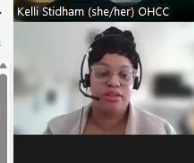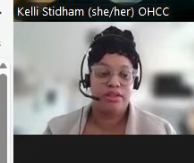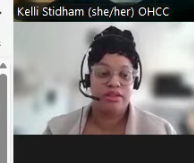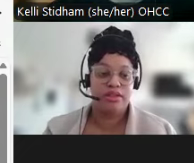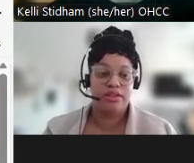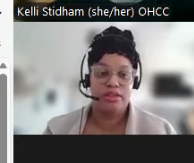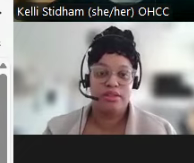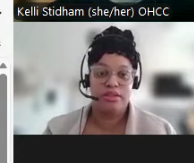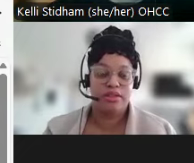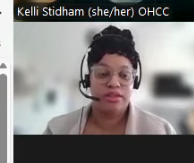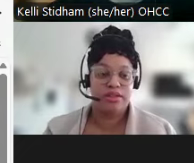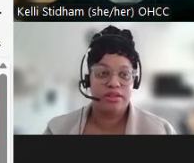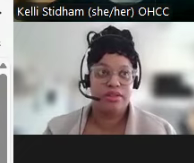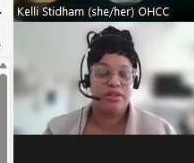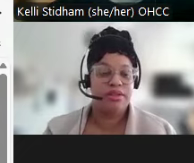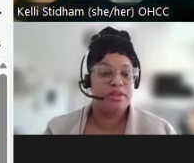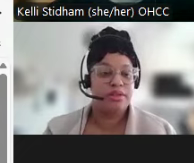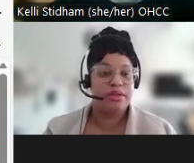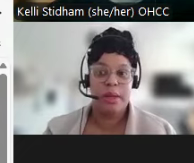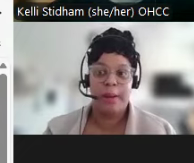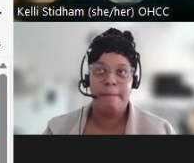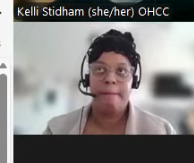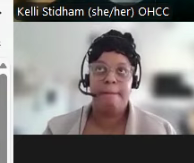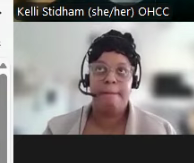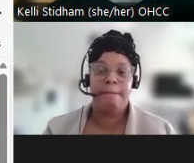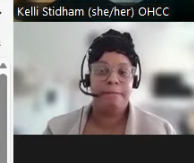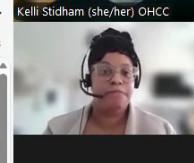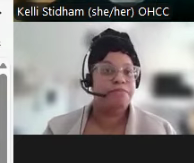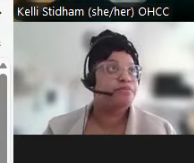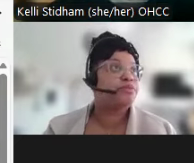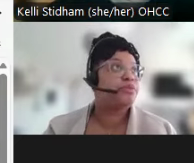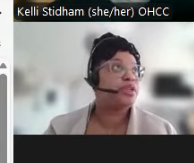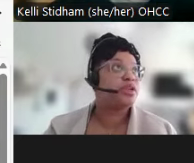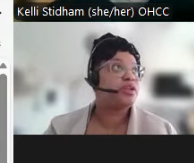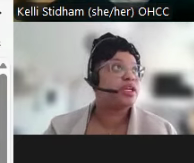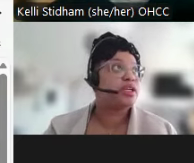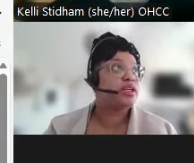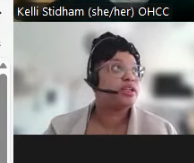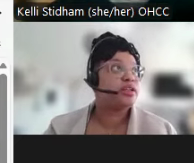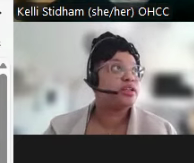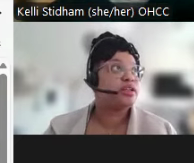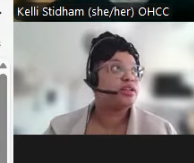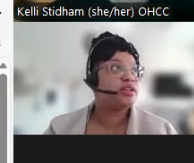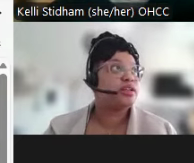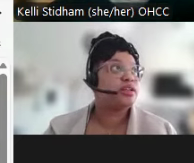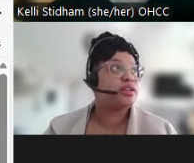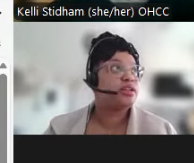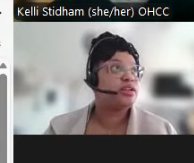I am so sorry my computer my uh part of my computer's frozen so I'm trying to